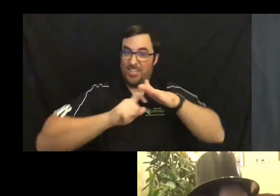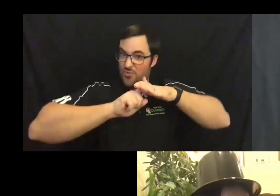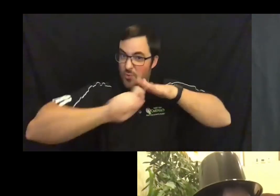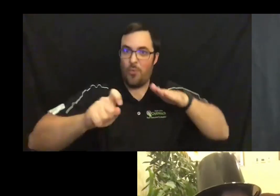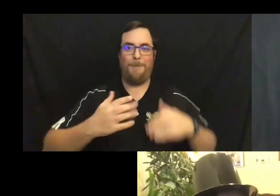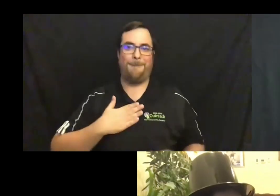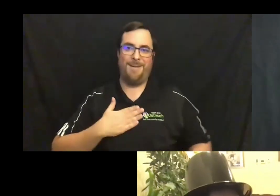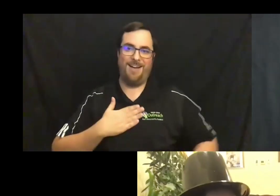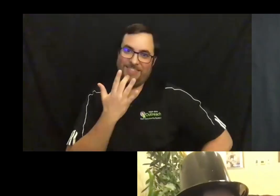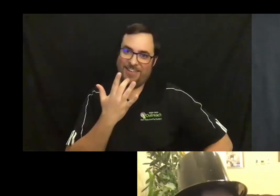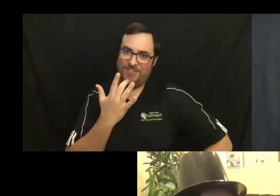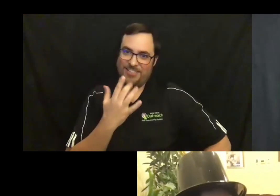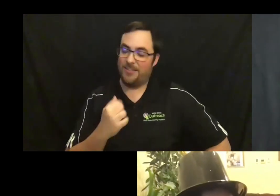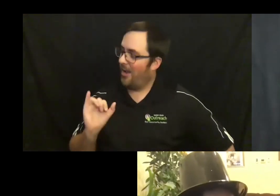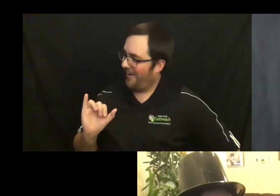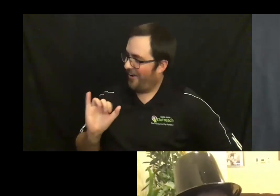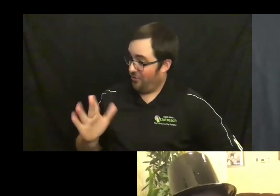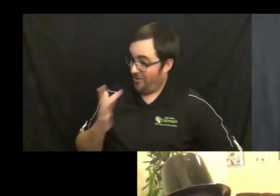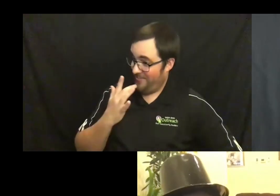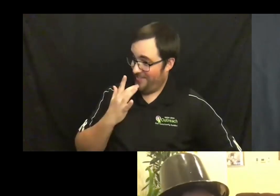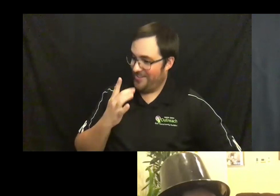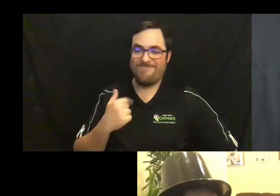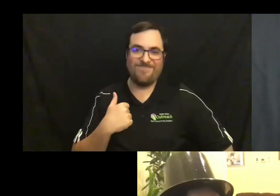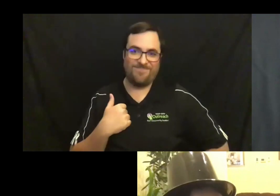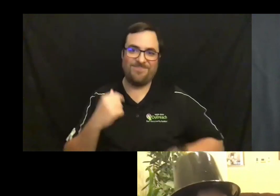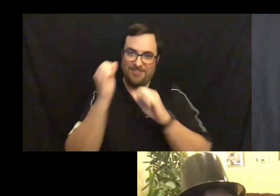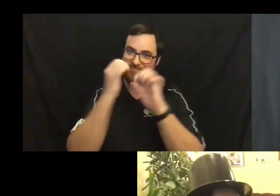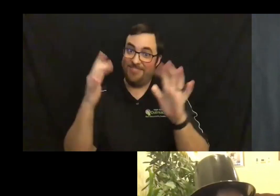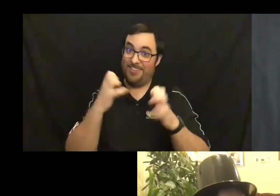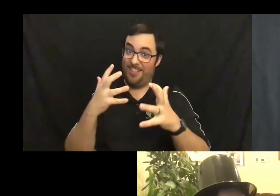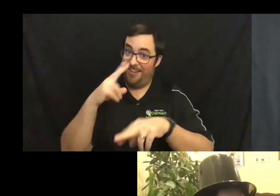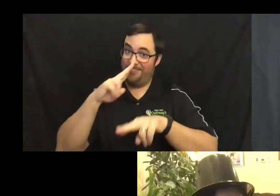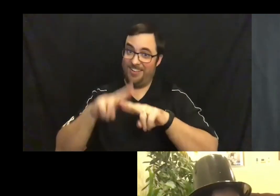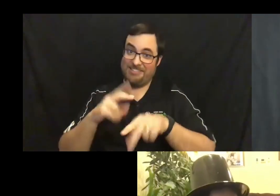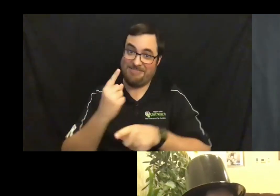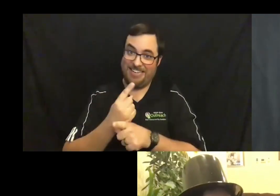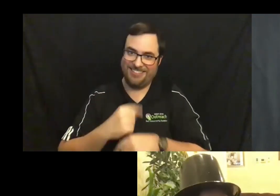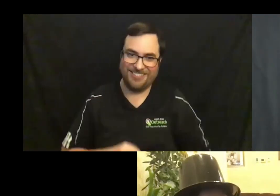Jen: that was your favorite. I would imagine that would be a lot of fun. The last question